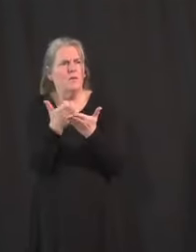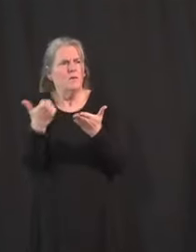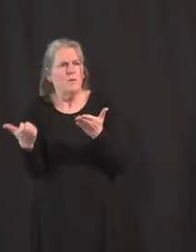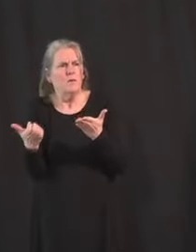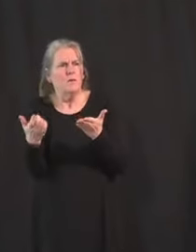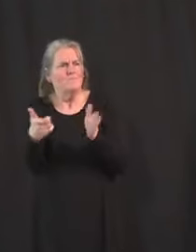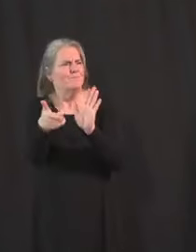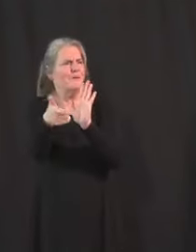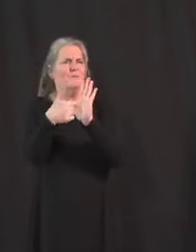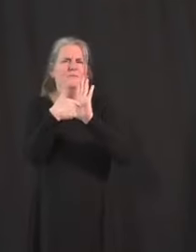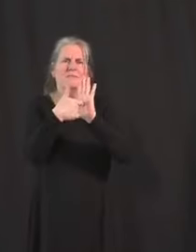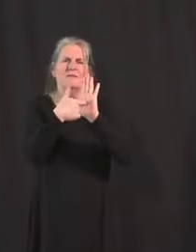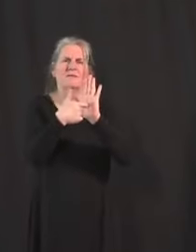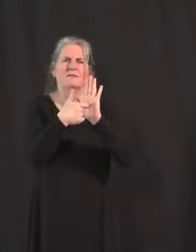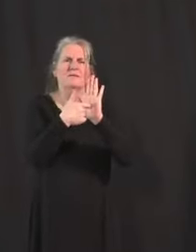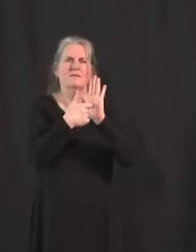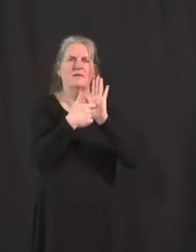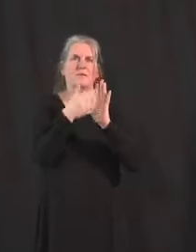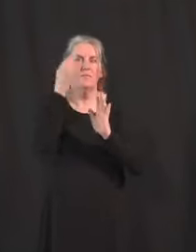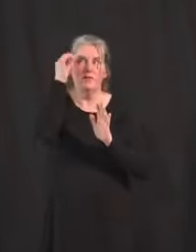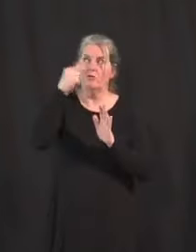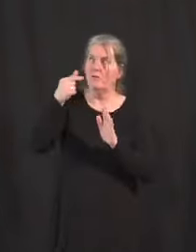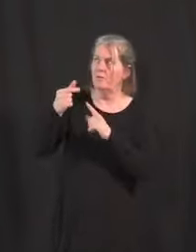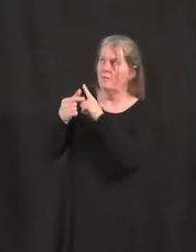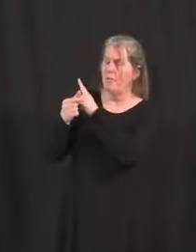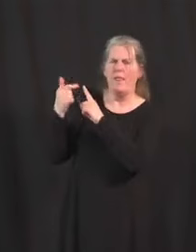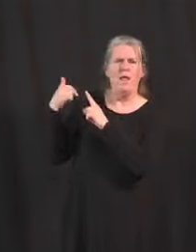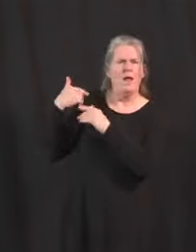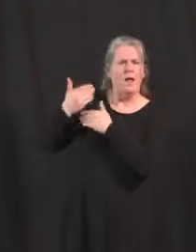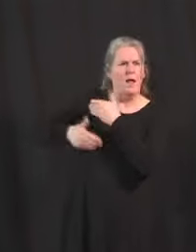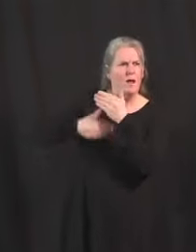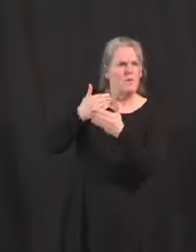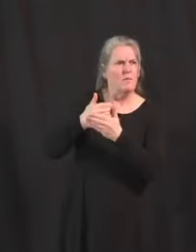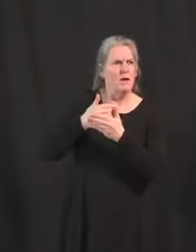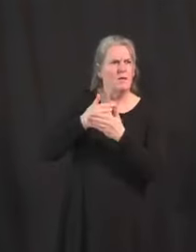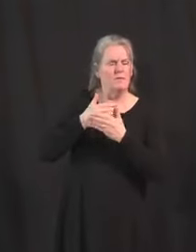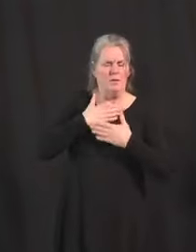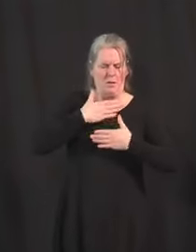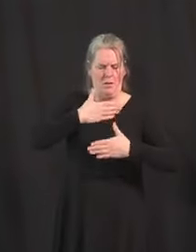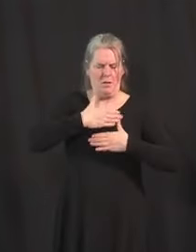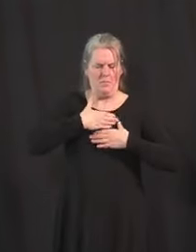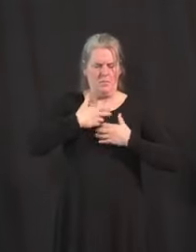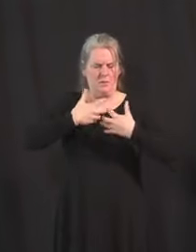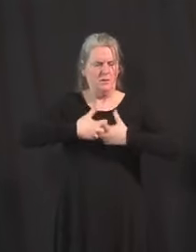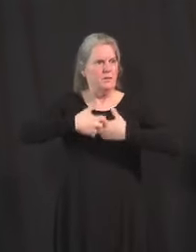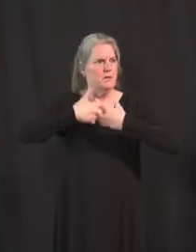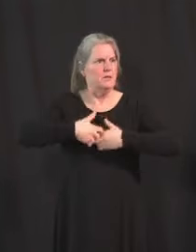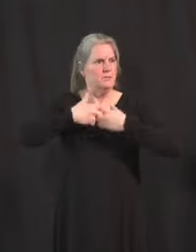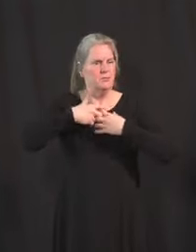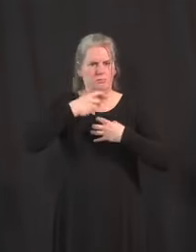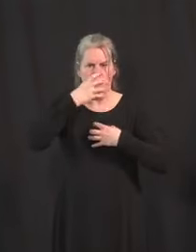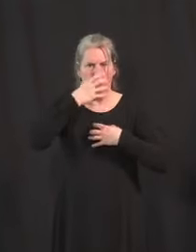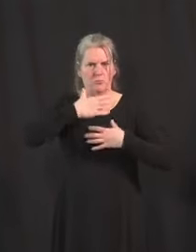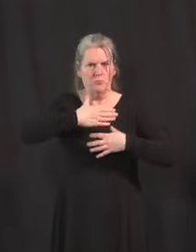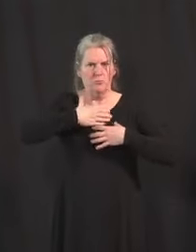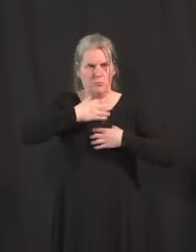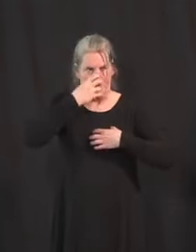FEDERAL PROCESS FOR VENTILATORS FOR ACCESS TO VENTILATORS.